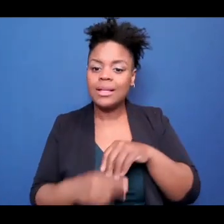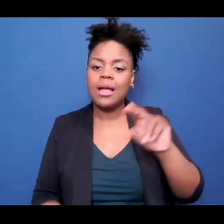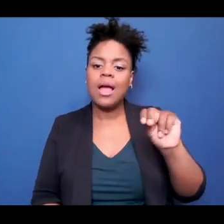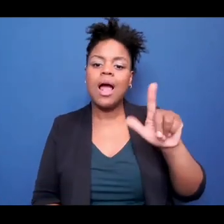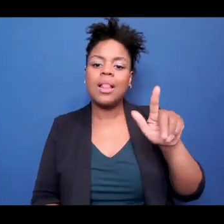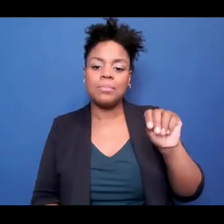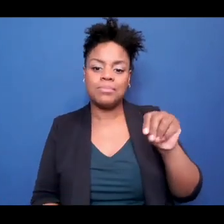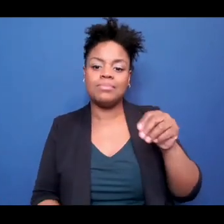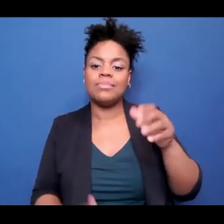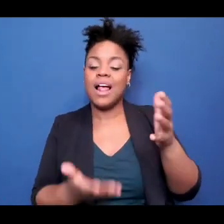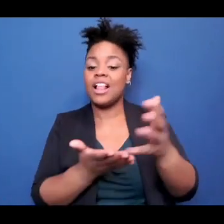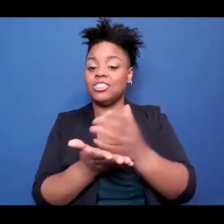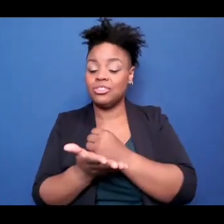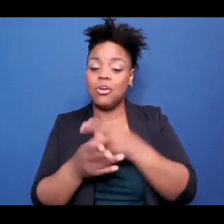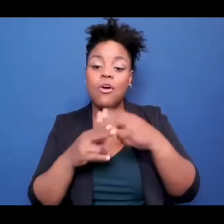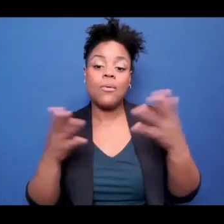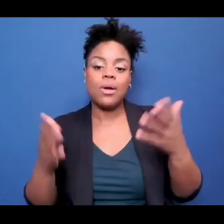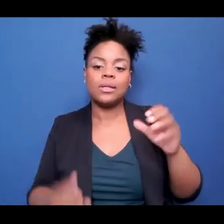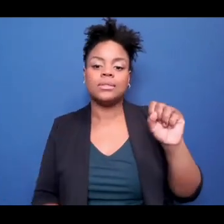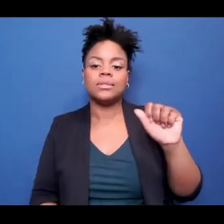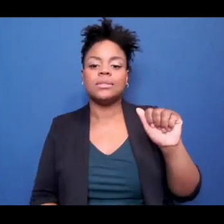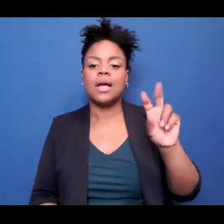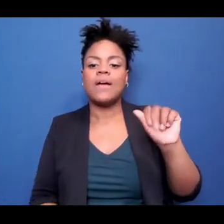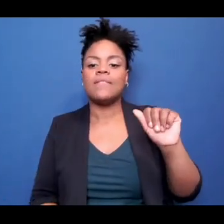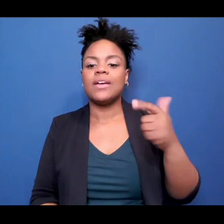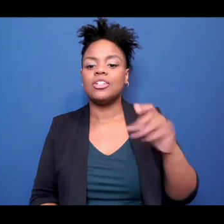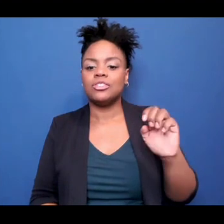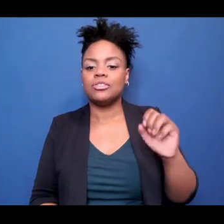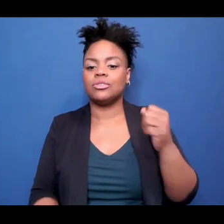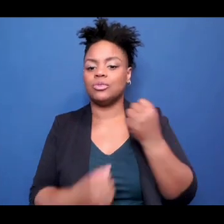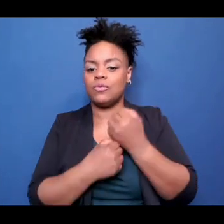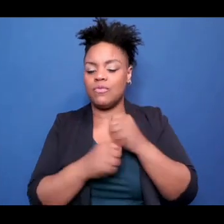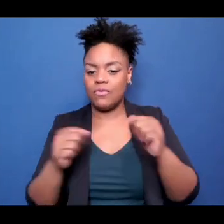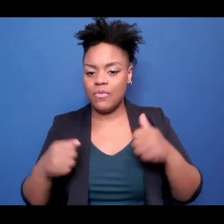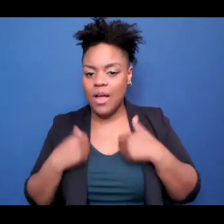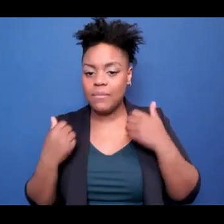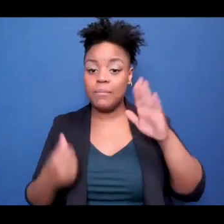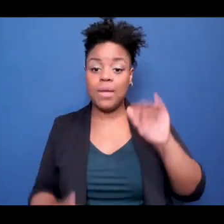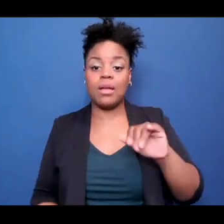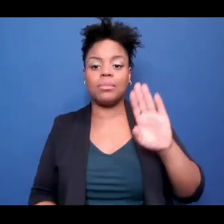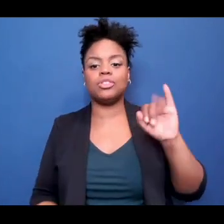THIS IS THE BOOK THAT I SAW IN NLM COLLECTIONS, IT'S ENTITLED SAVAGE SURVIVALS